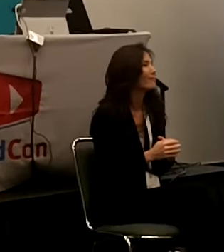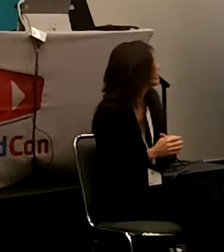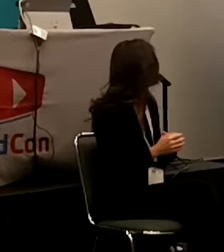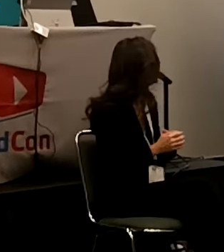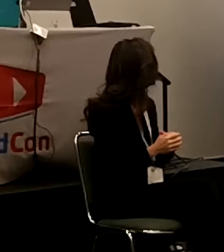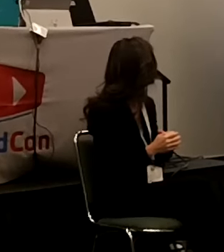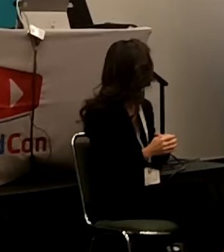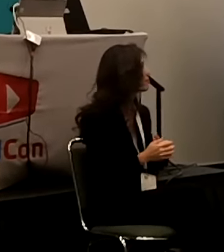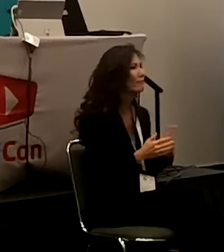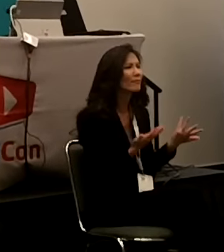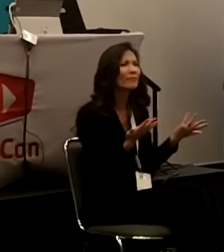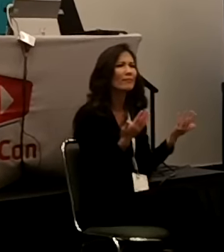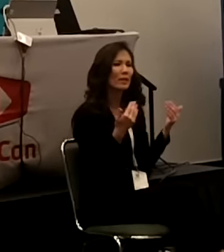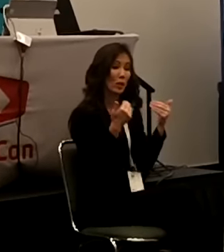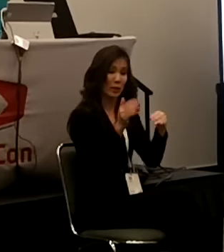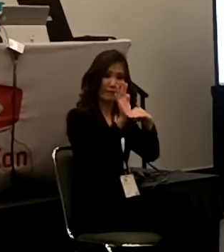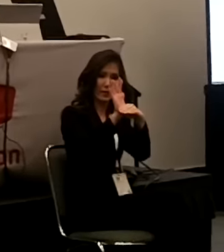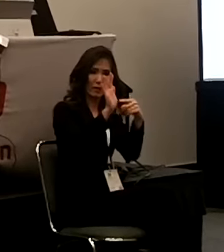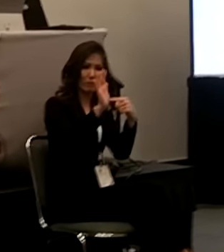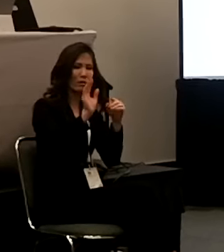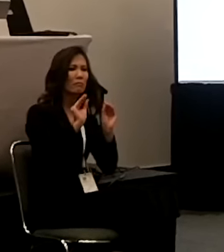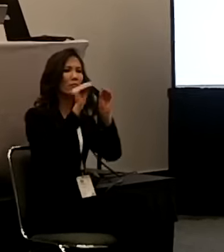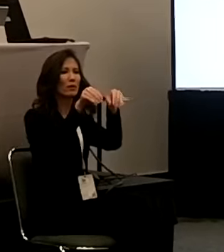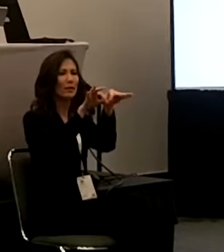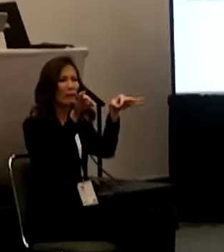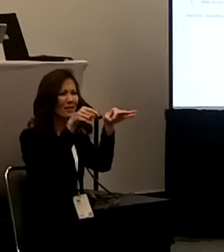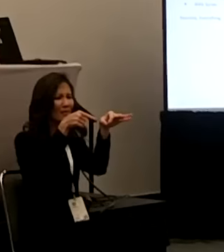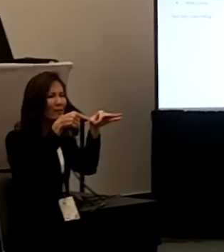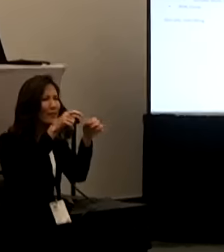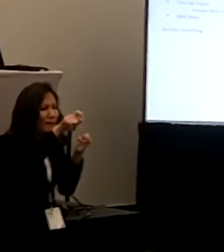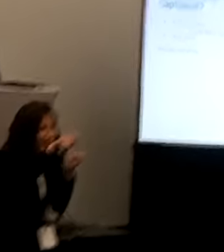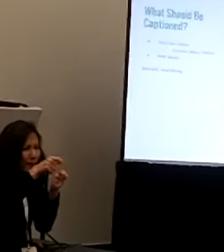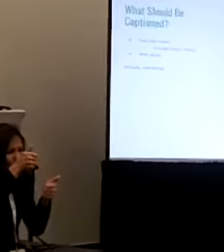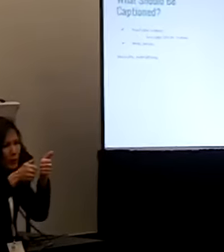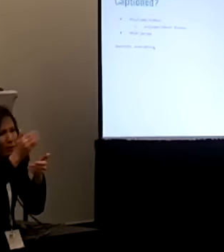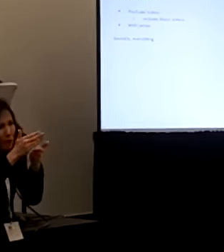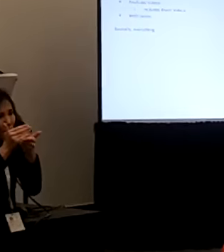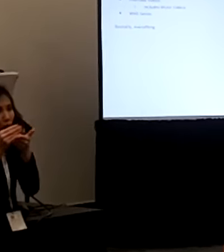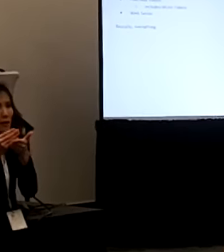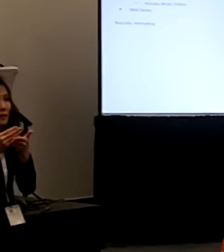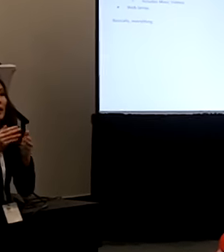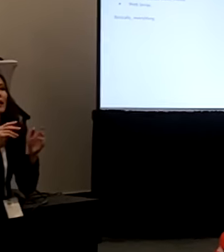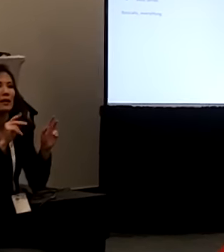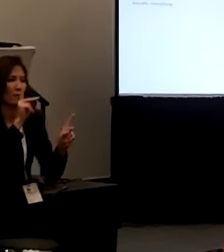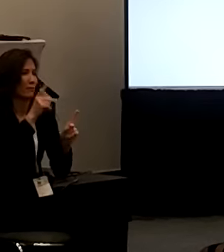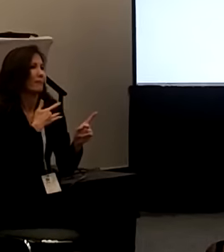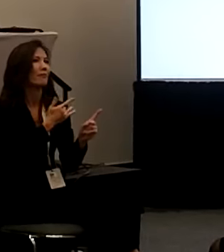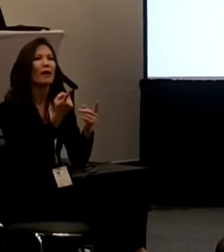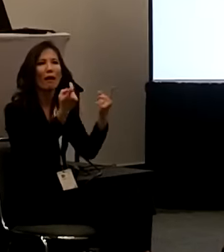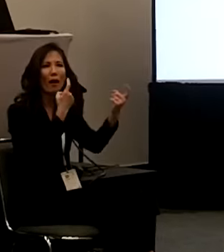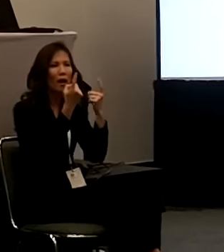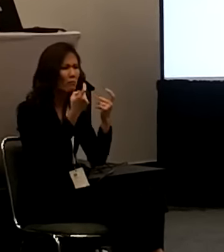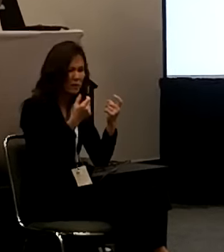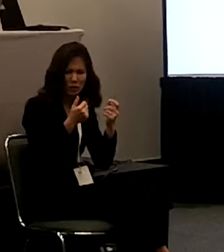What should we caption? Because all the time, I get questions that say, "Should this be captioned? "Should songs be captioned?